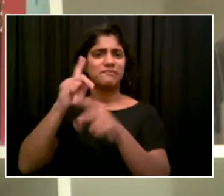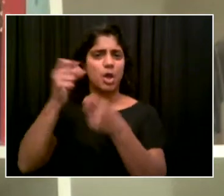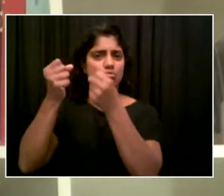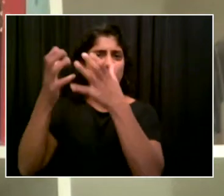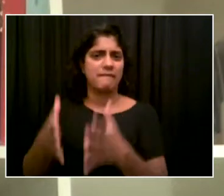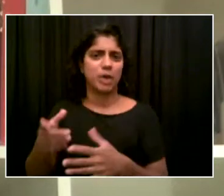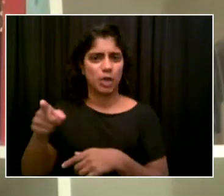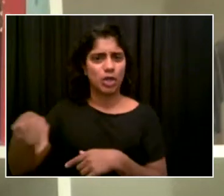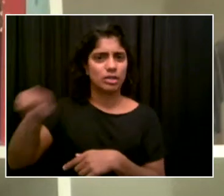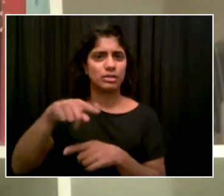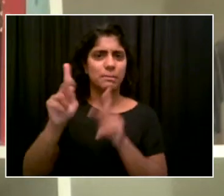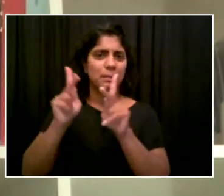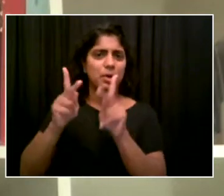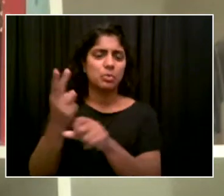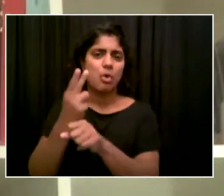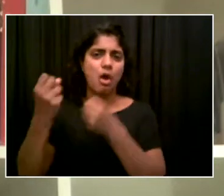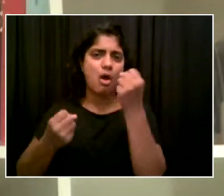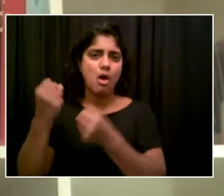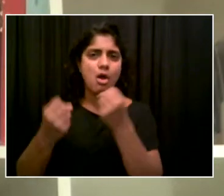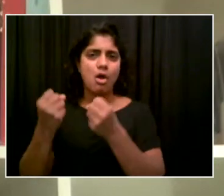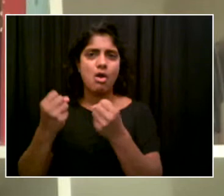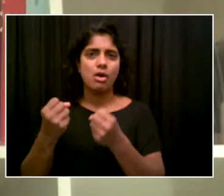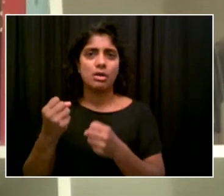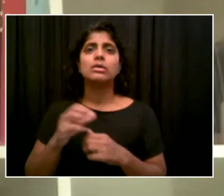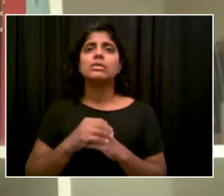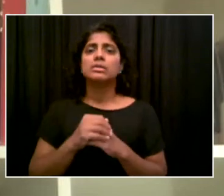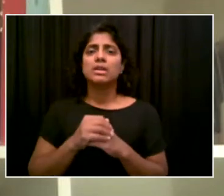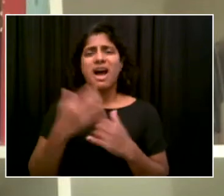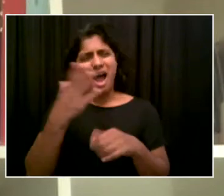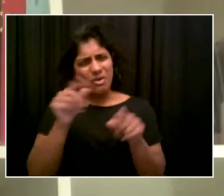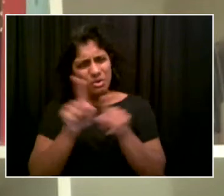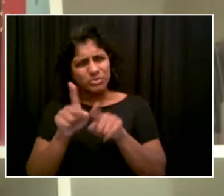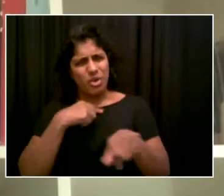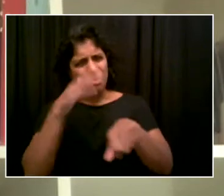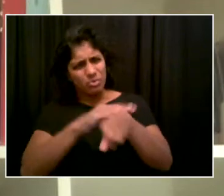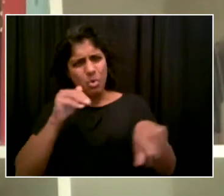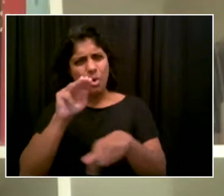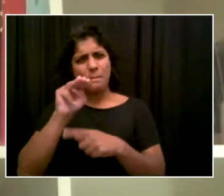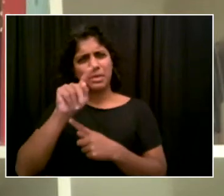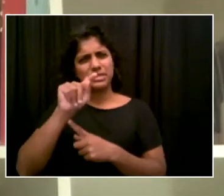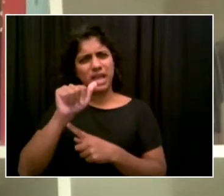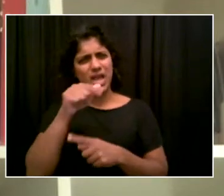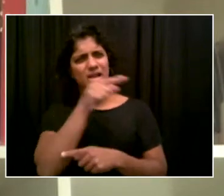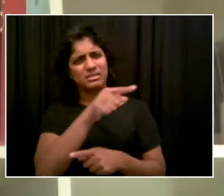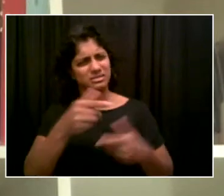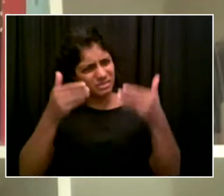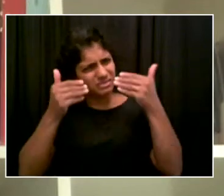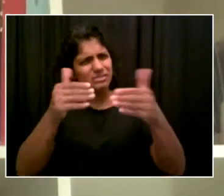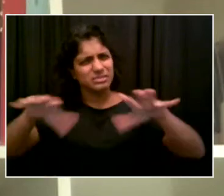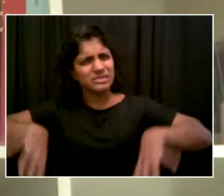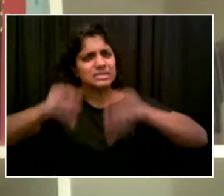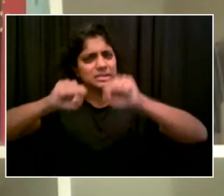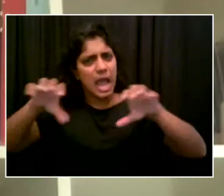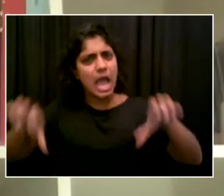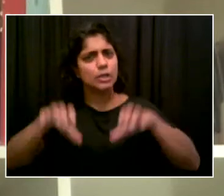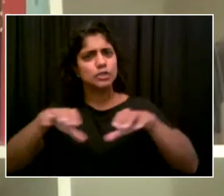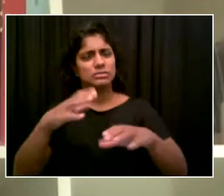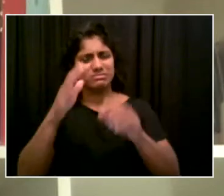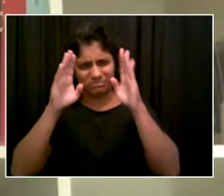WIN FOR MILLIONS OF TRANSIT RIDERS WHO RELY ON THE TRANSIT SYSTEM AND THE TRANSIT